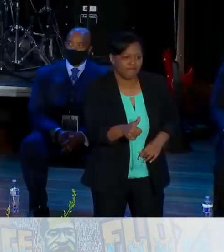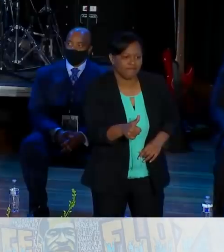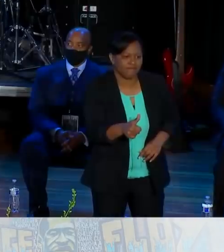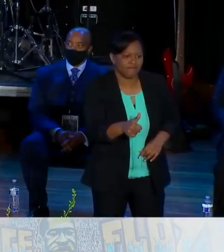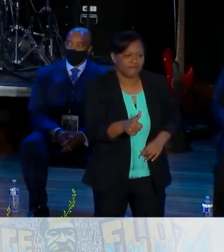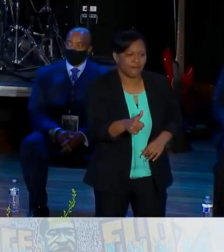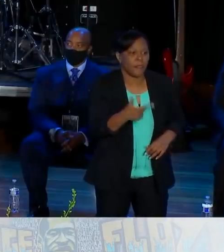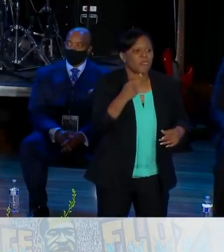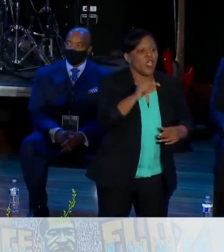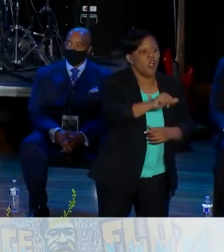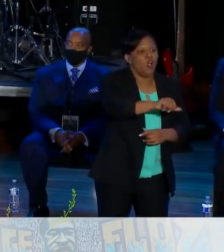I WANT TO MAKE IT CLEAR ON THE RECORD.